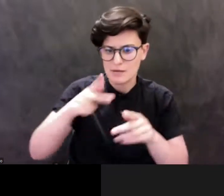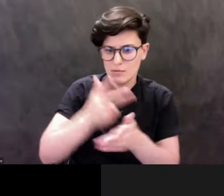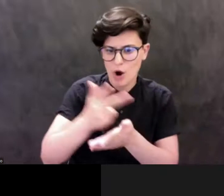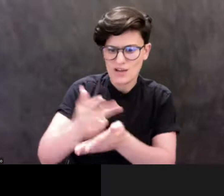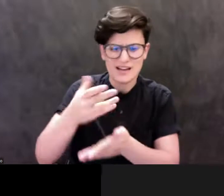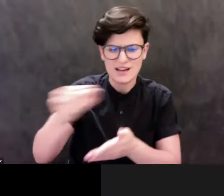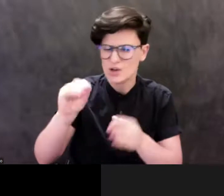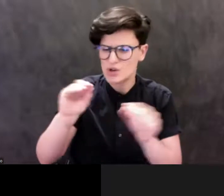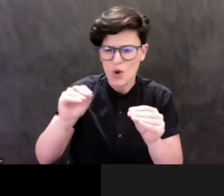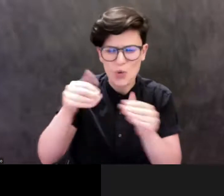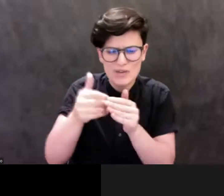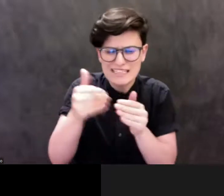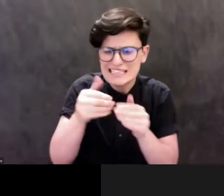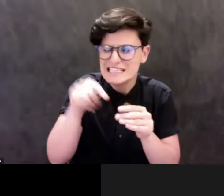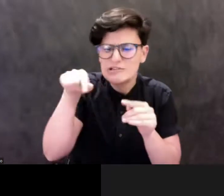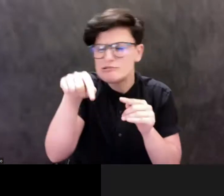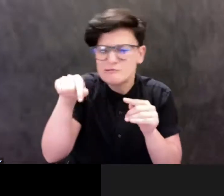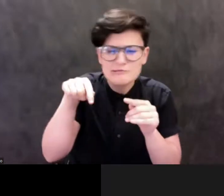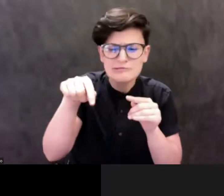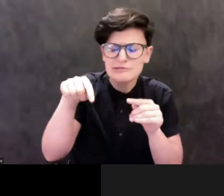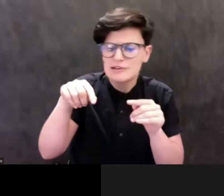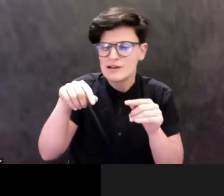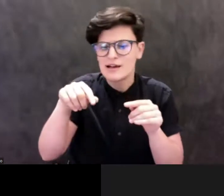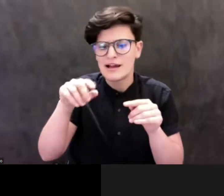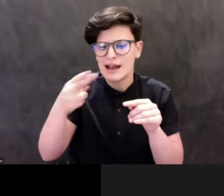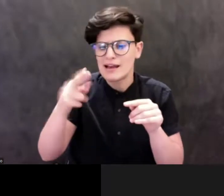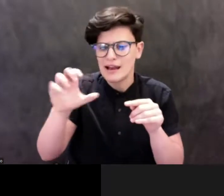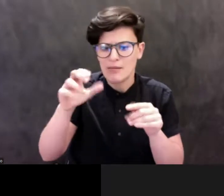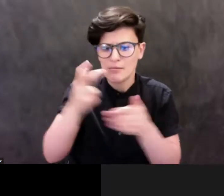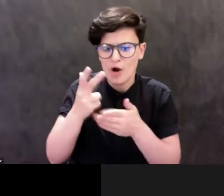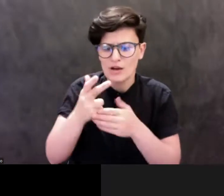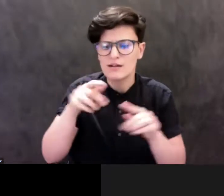the persons unit, the person assigned parking is far away.